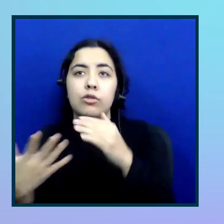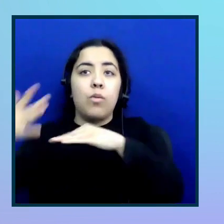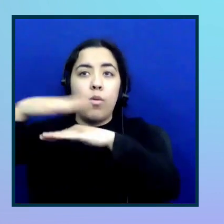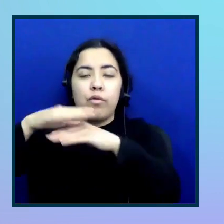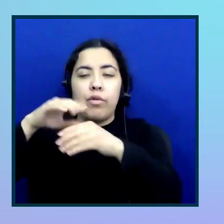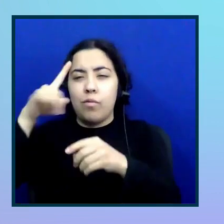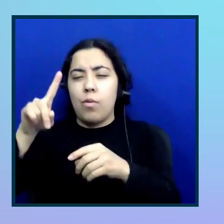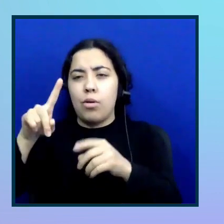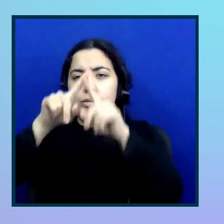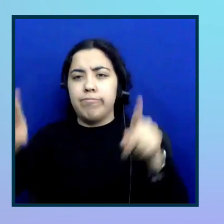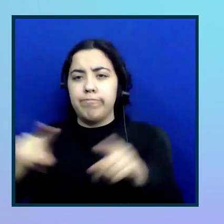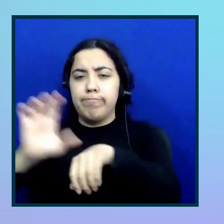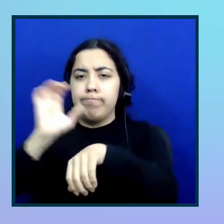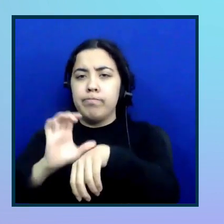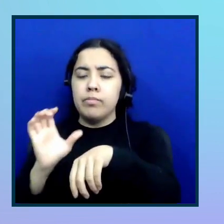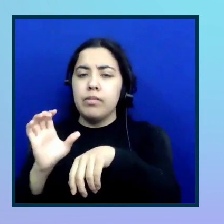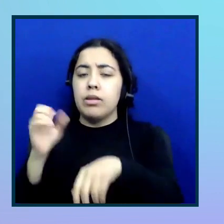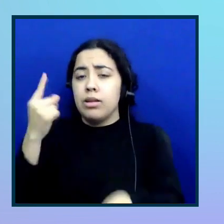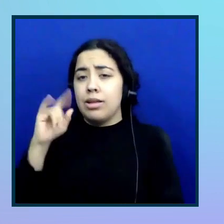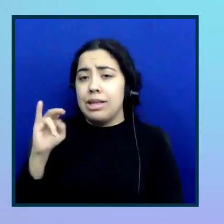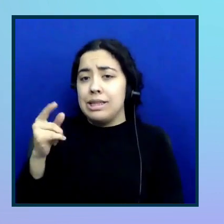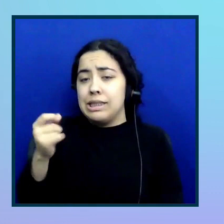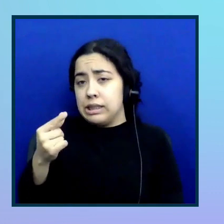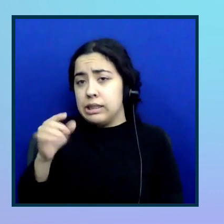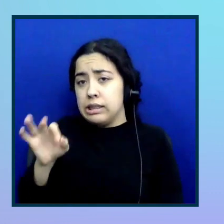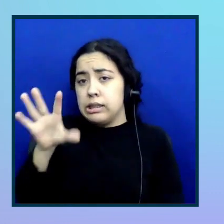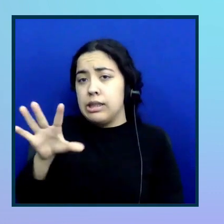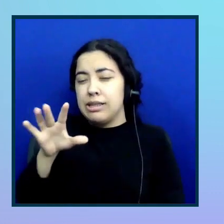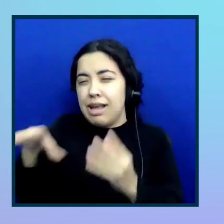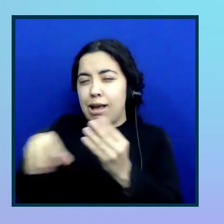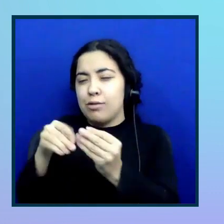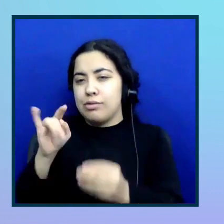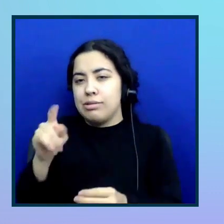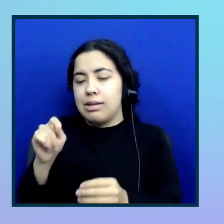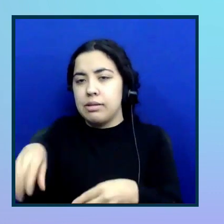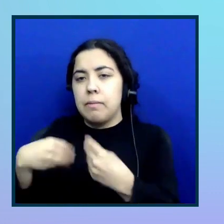Hinting really is a bit of extra text that is applied after the fact to the control in question.